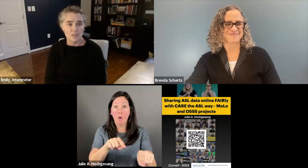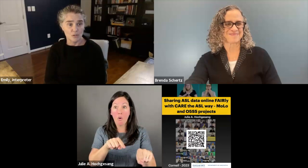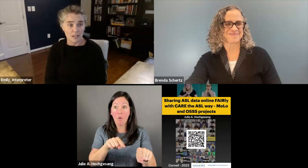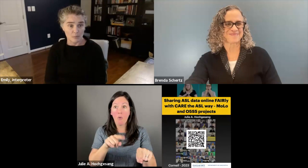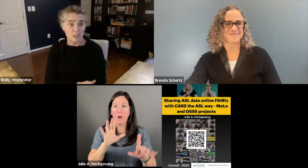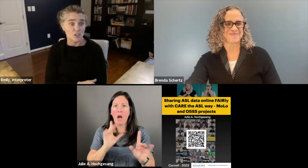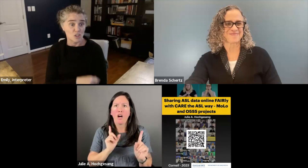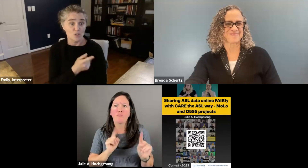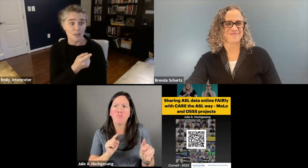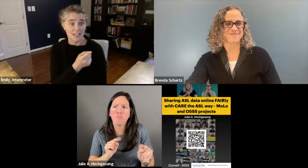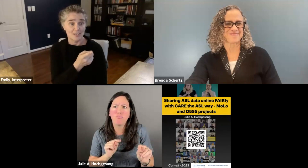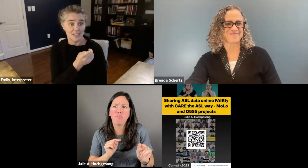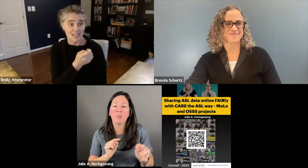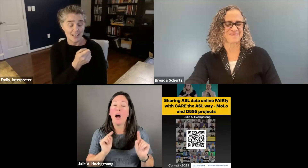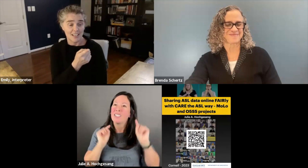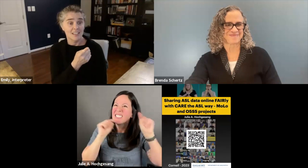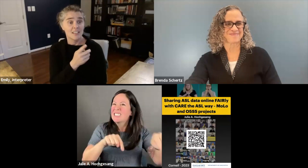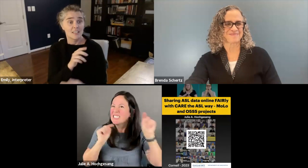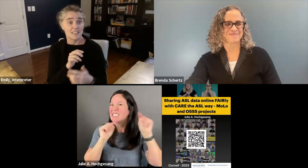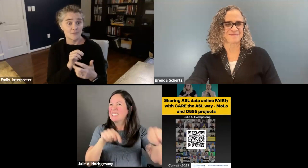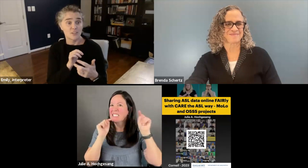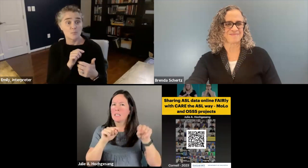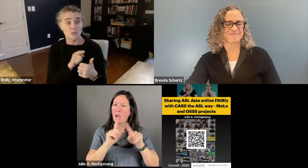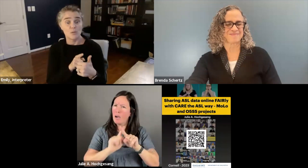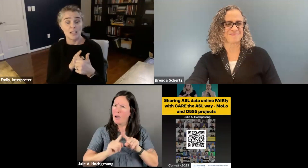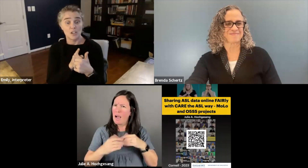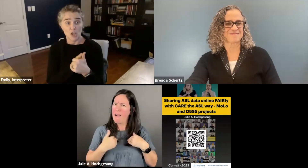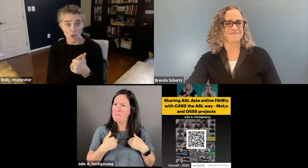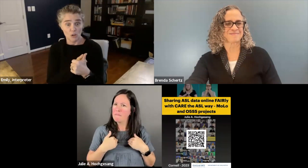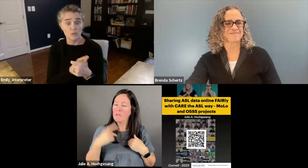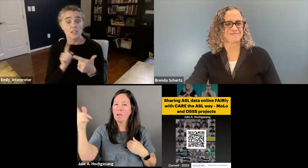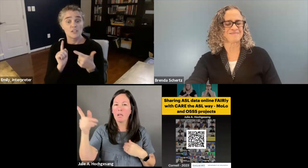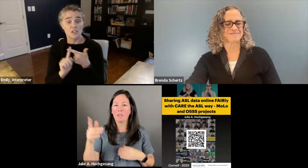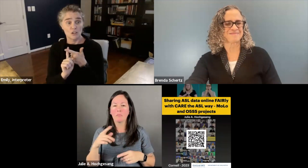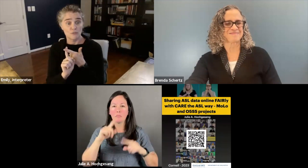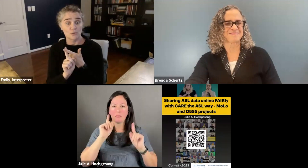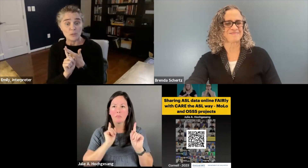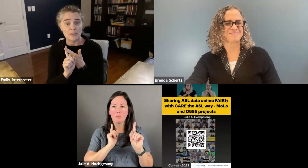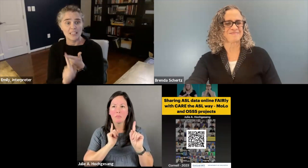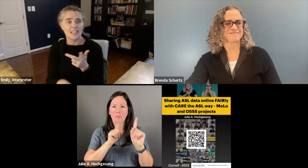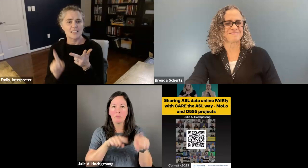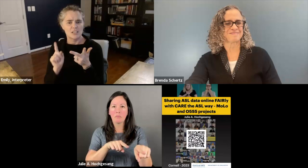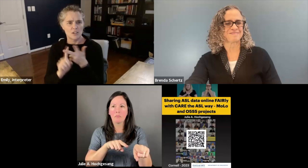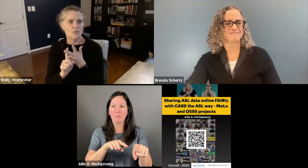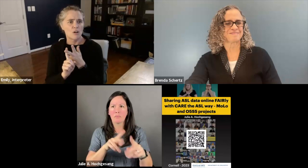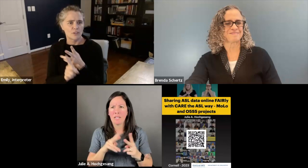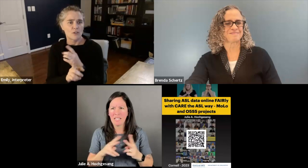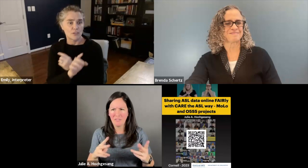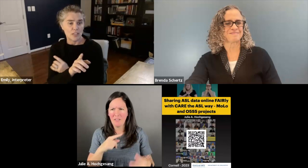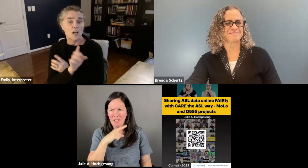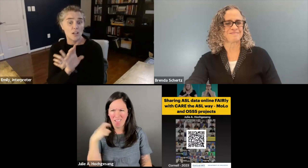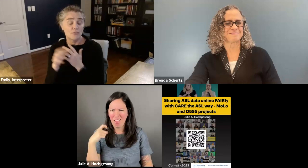so I'm going to show you right now a sign the difference between go to go frequently and to go over over and over